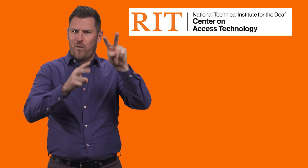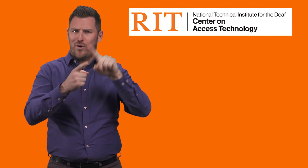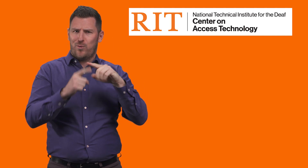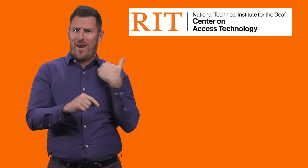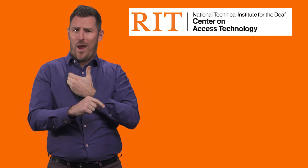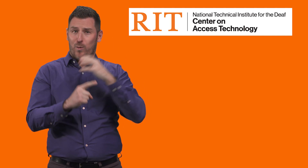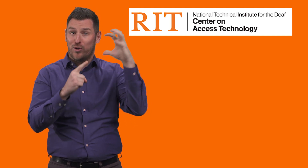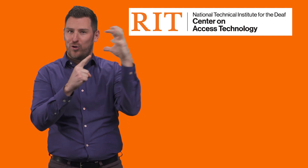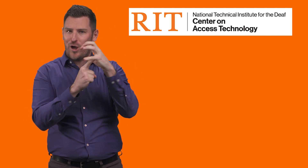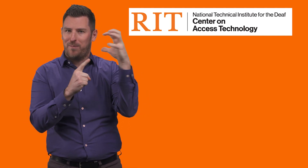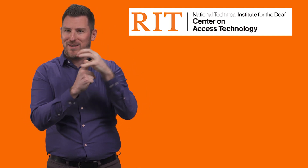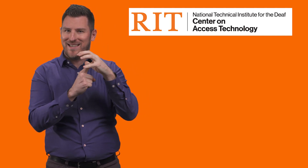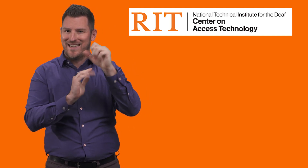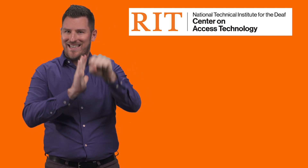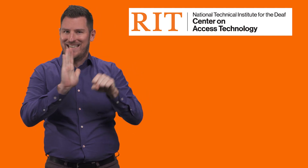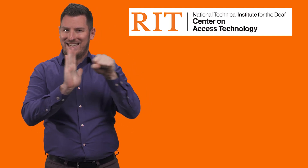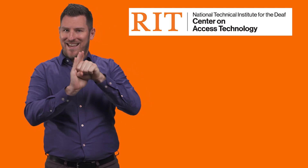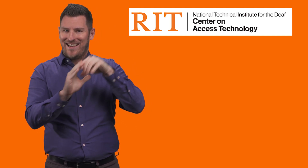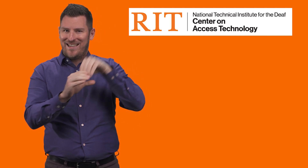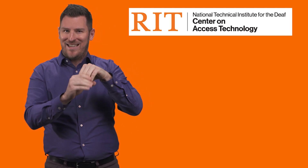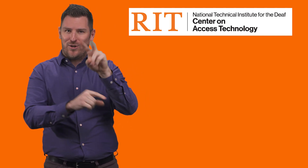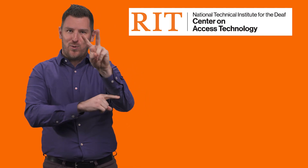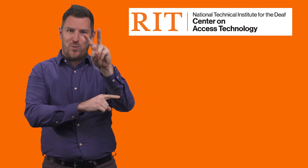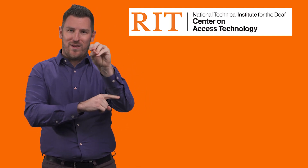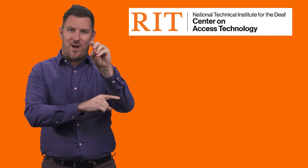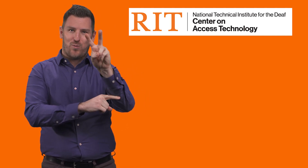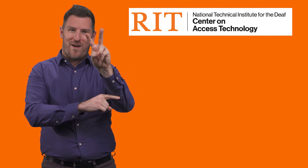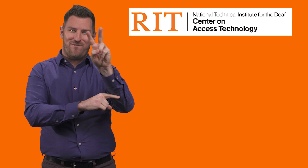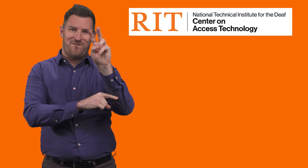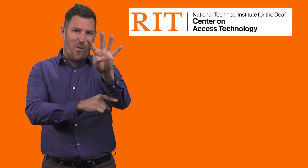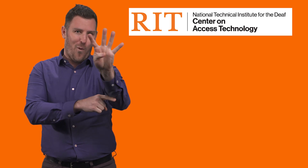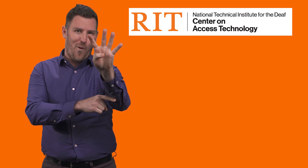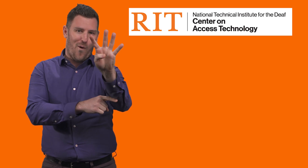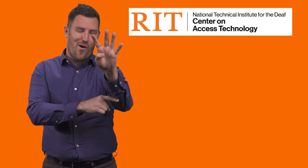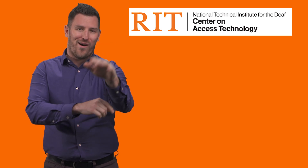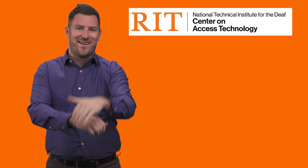We look forward to our championship season in 2024.